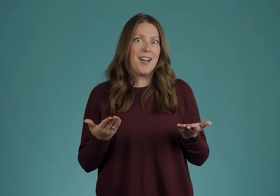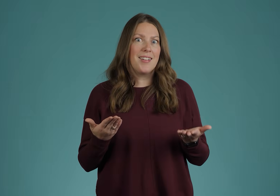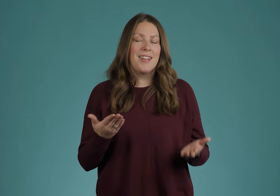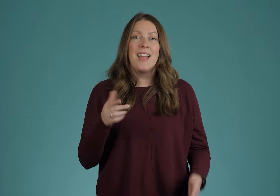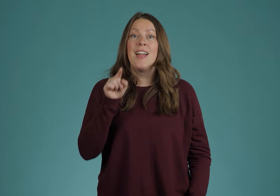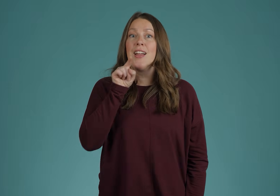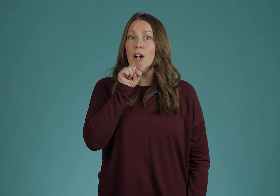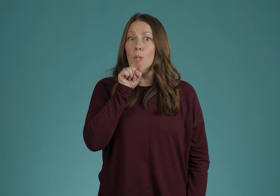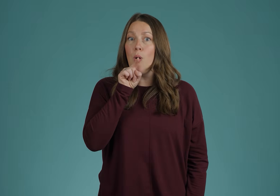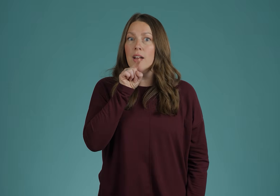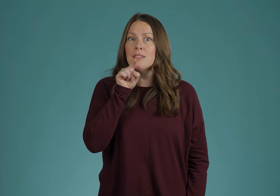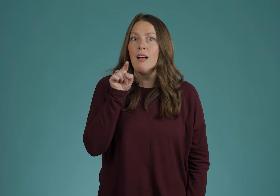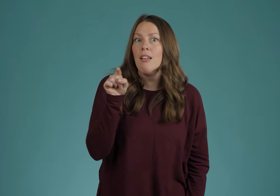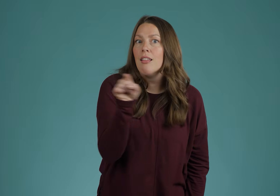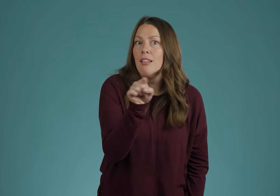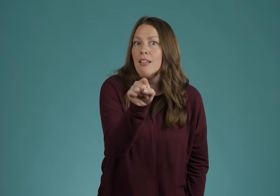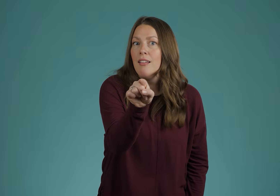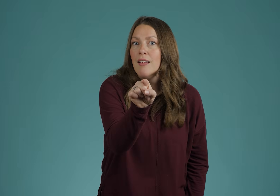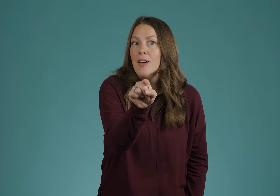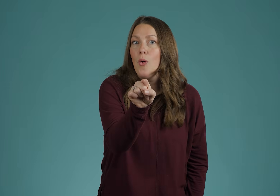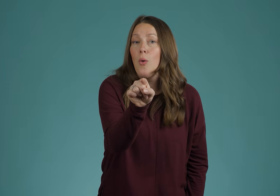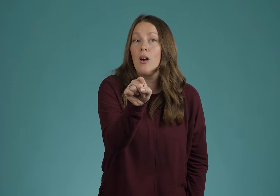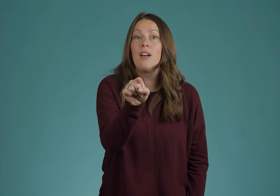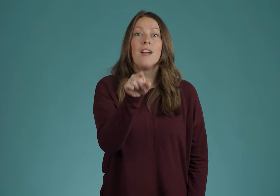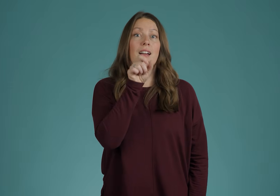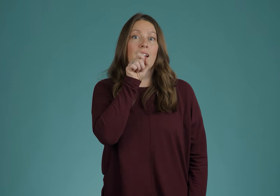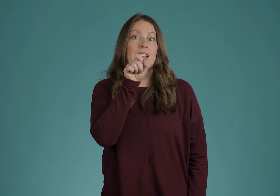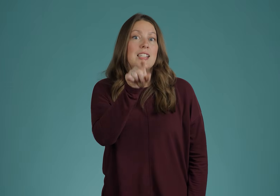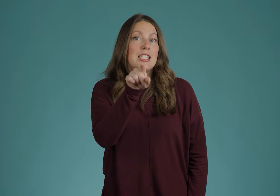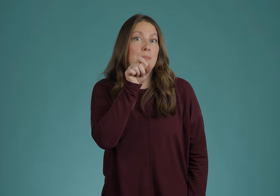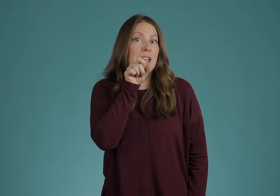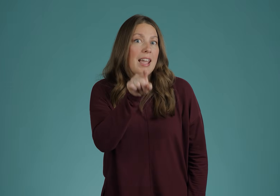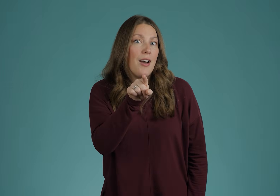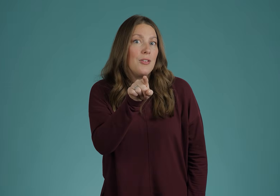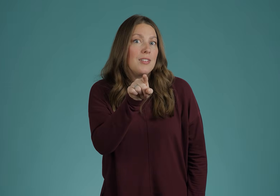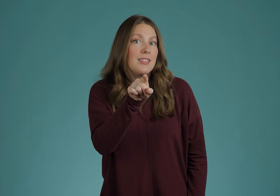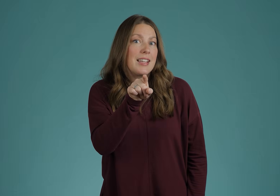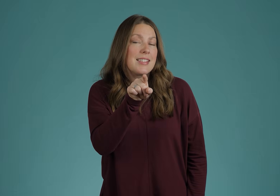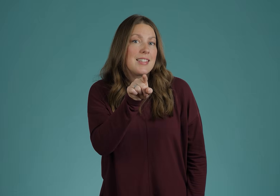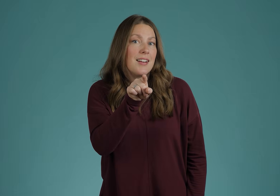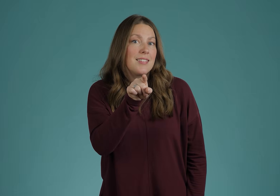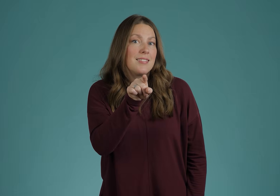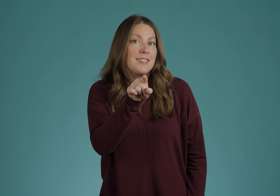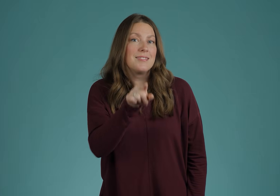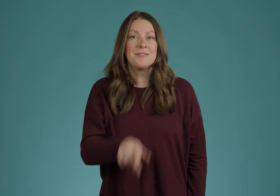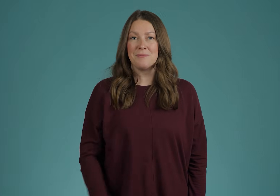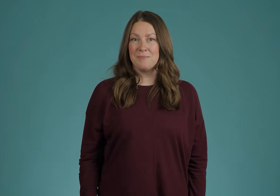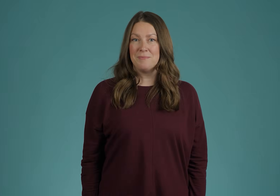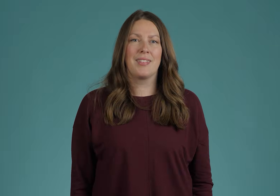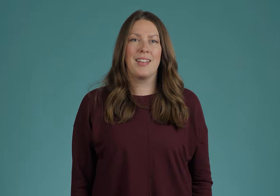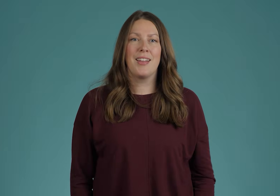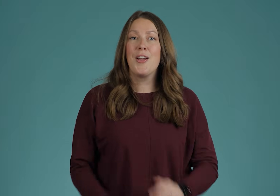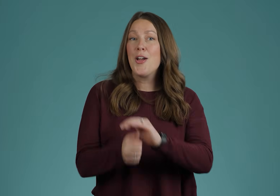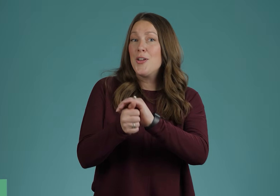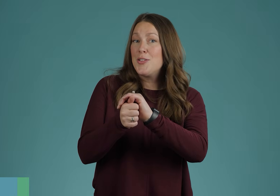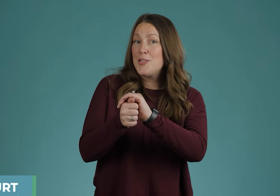tongue, a one or spitting out like its